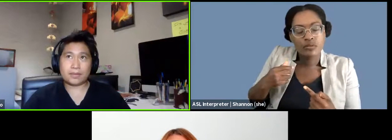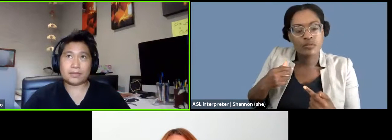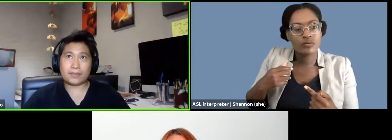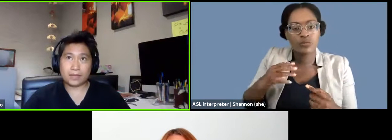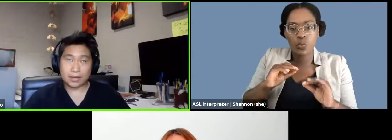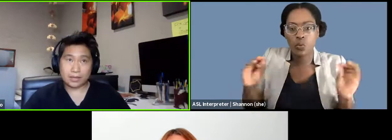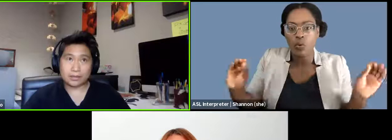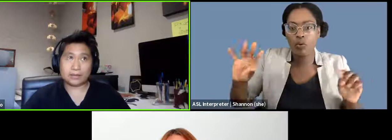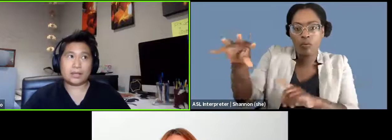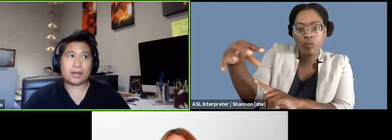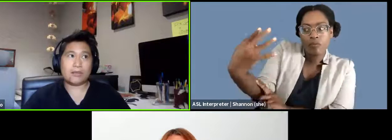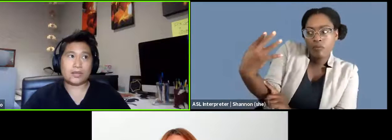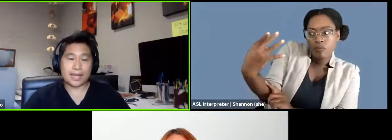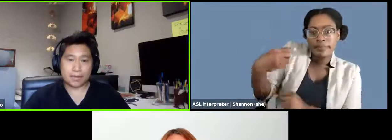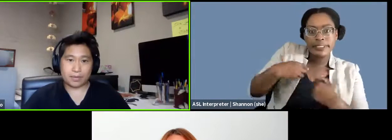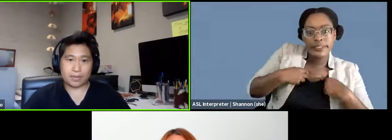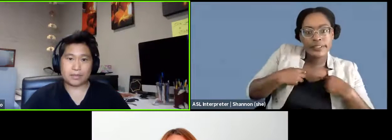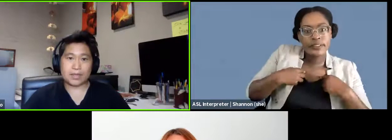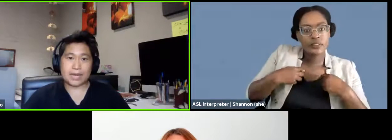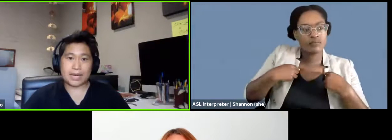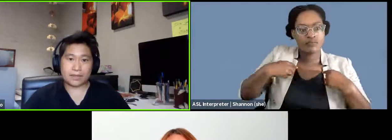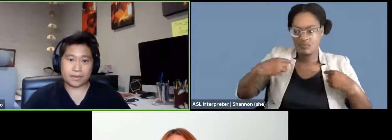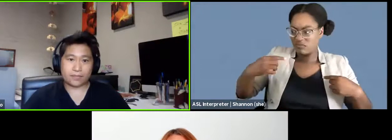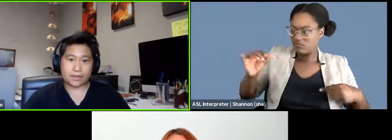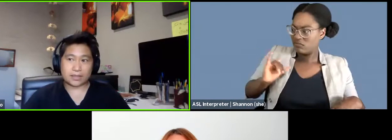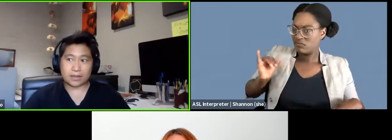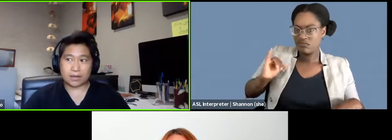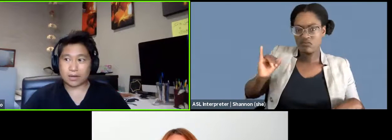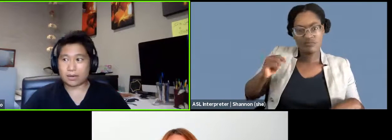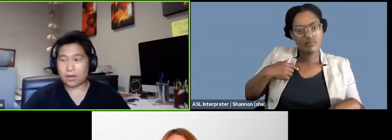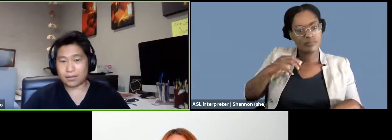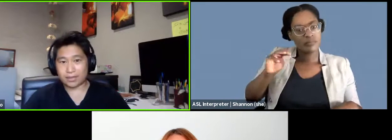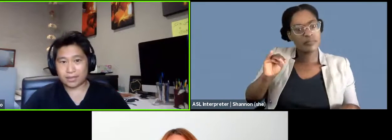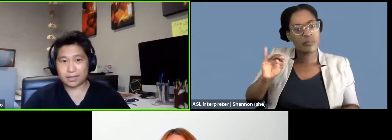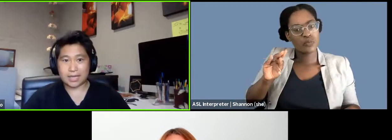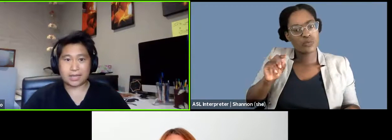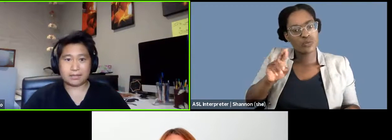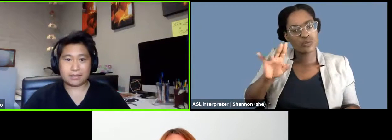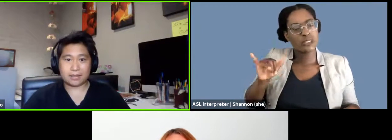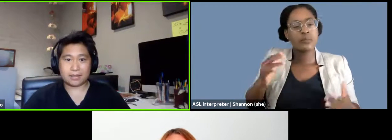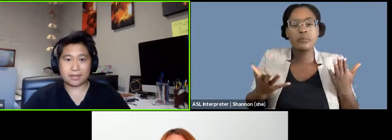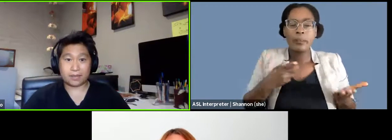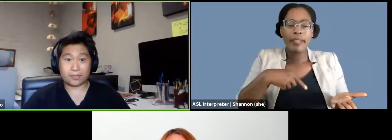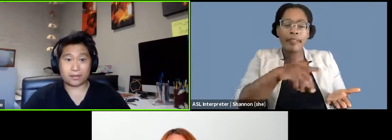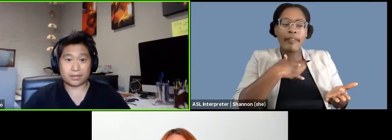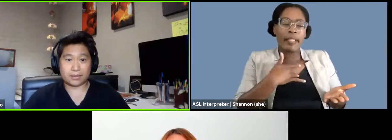the levity of what's happening and how that affects our colleagues and our friends.